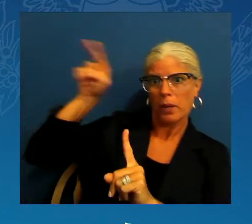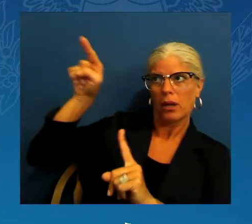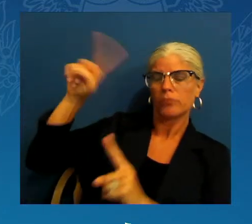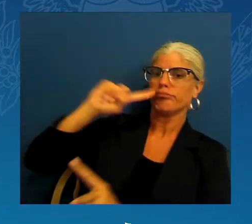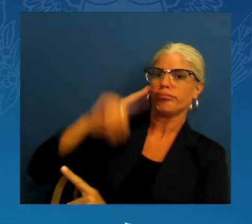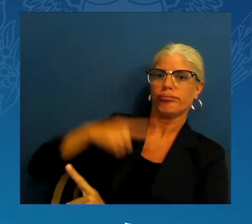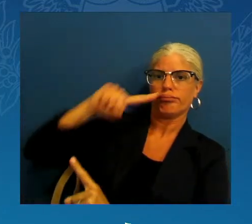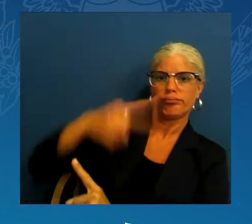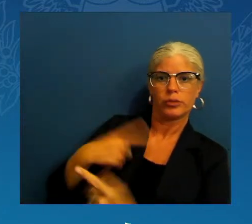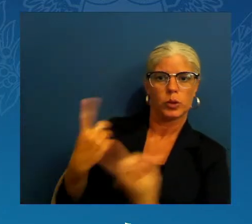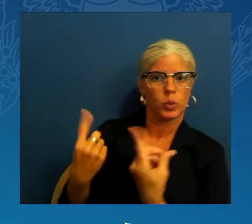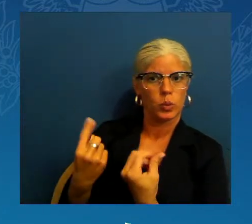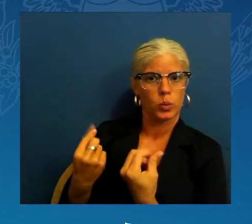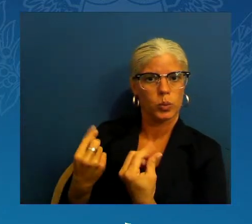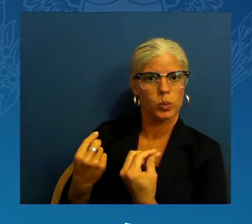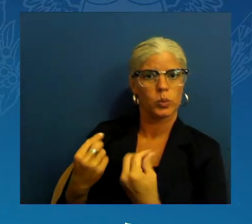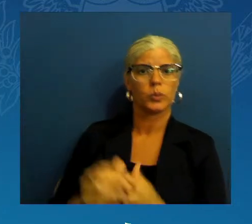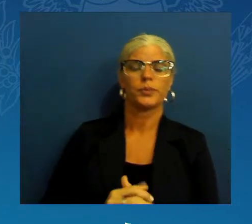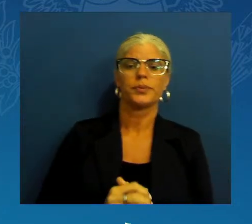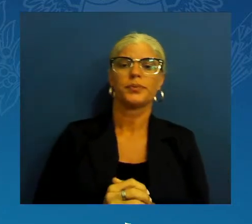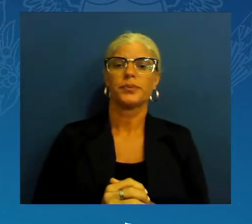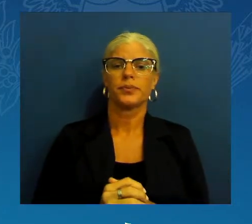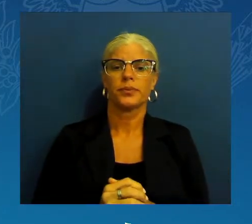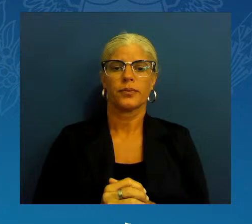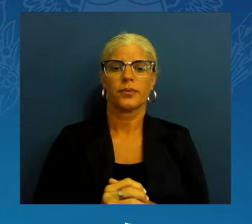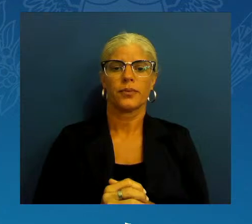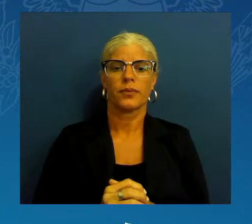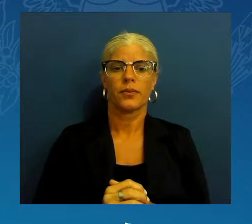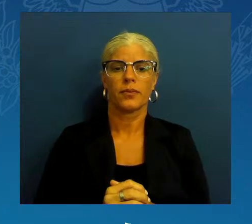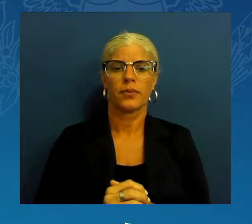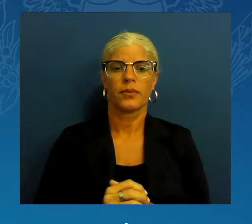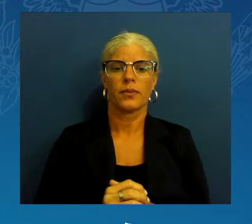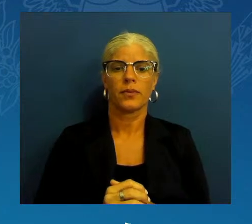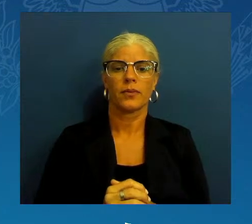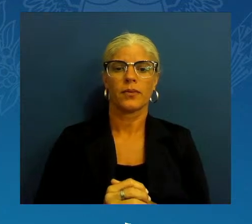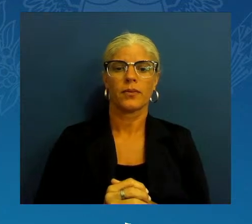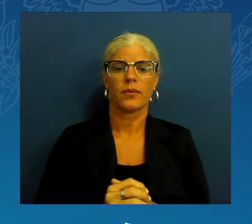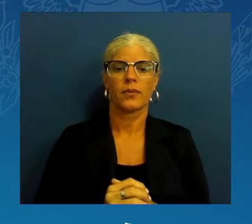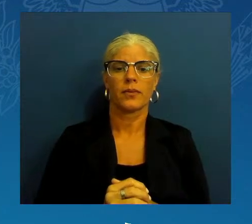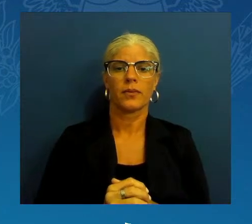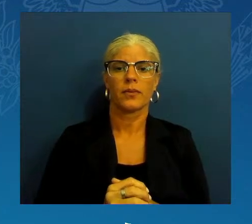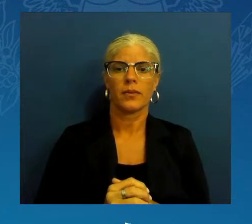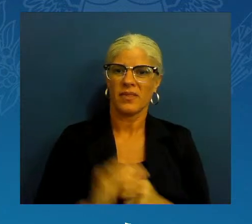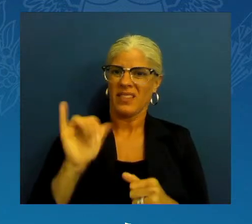A fight for our most fundamental freedoms.